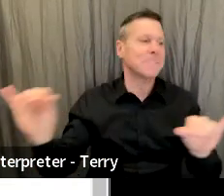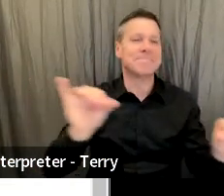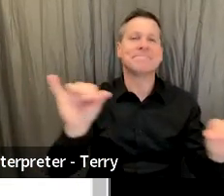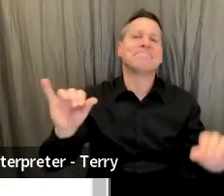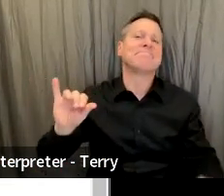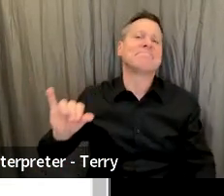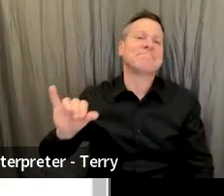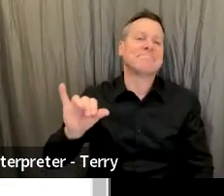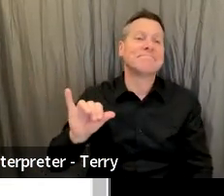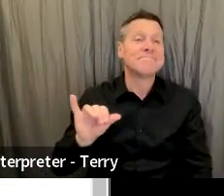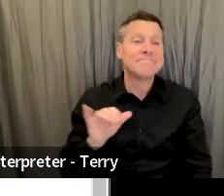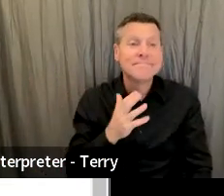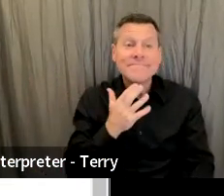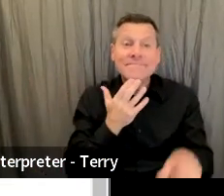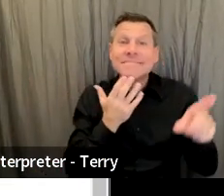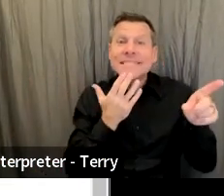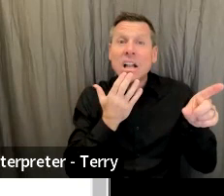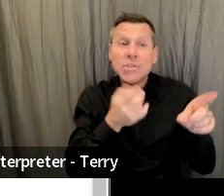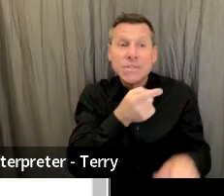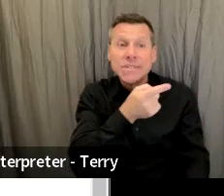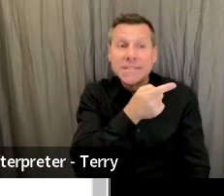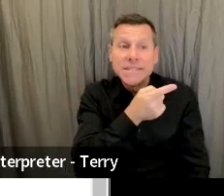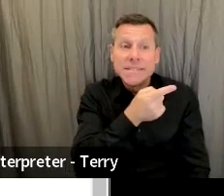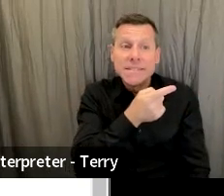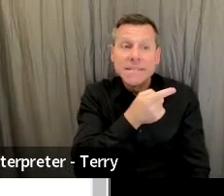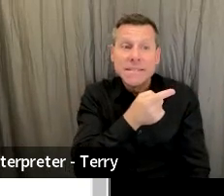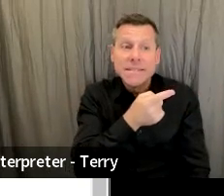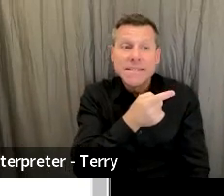colors. This is the a 800